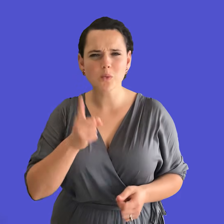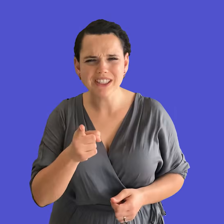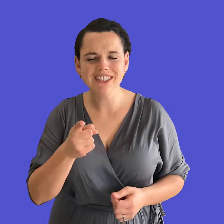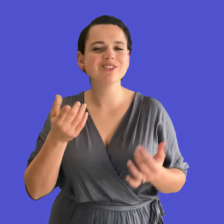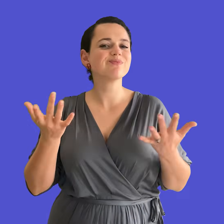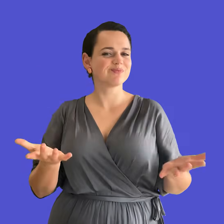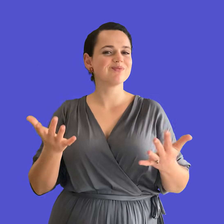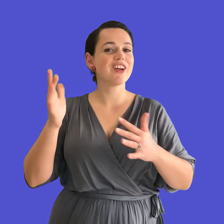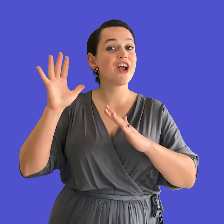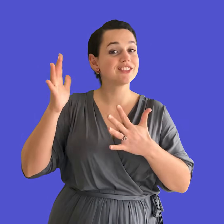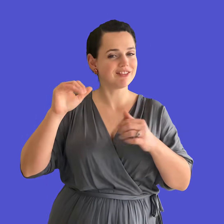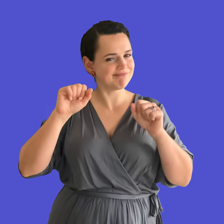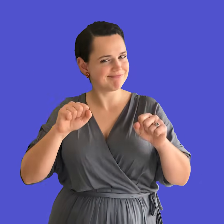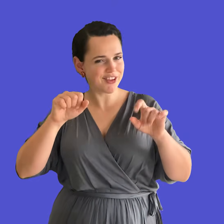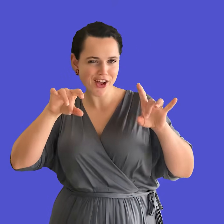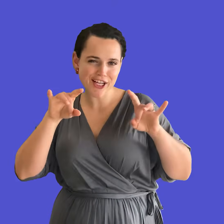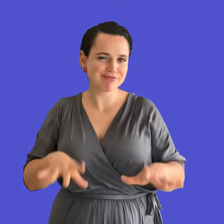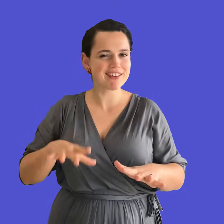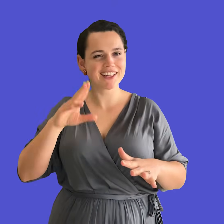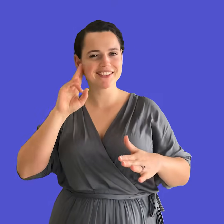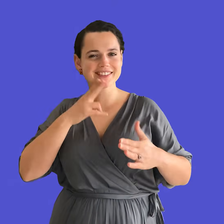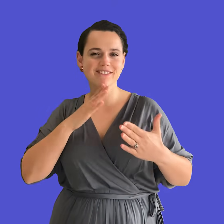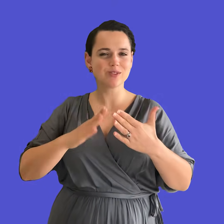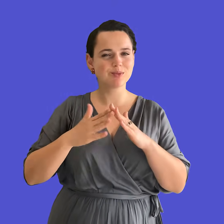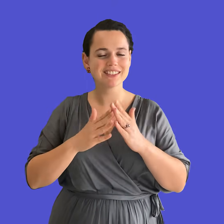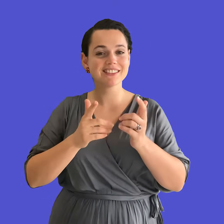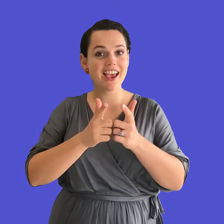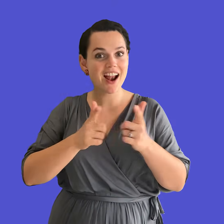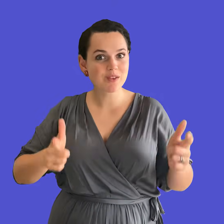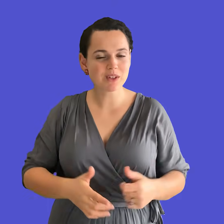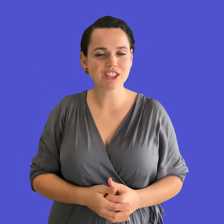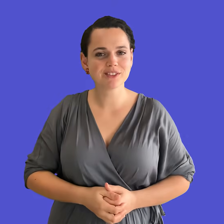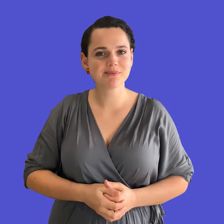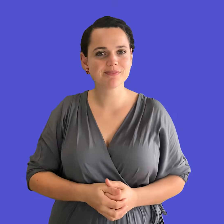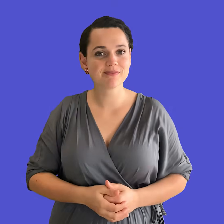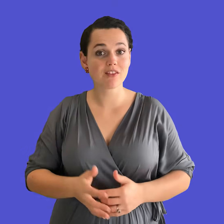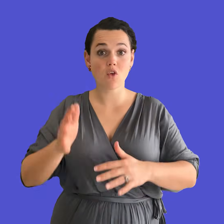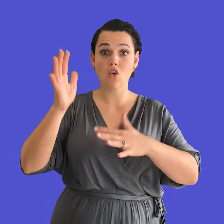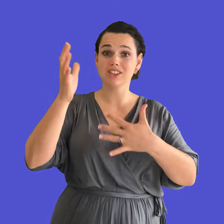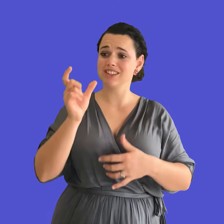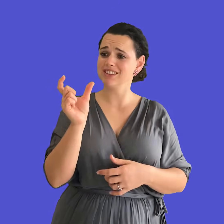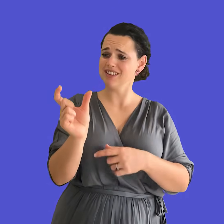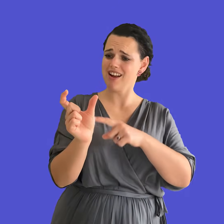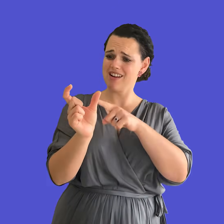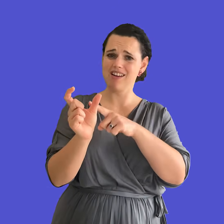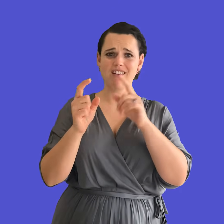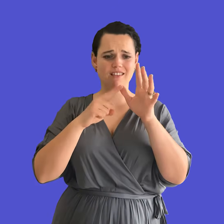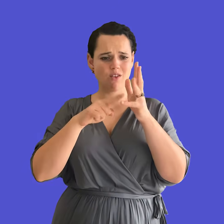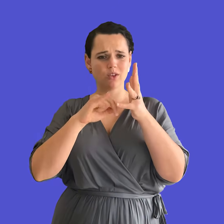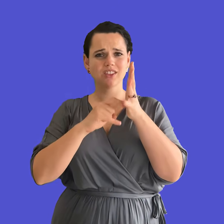What is Auslan? Auslan is the language used by the Australian Deaf community.